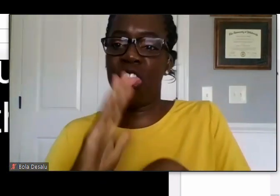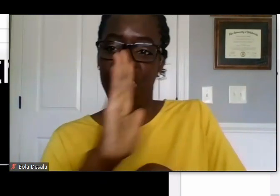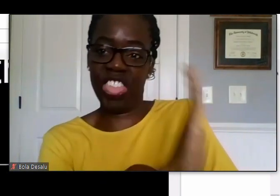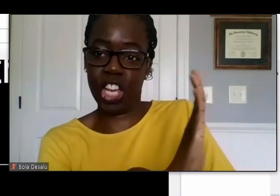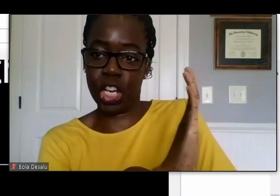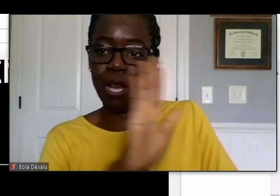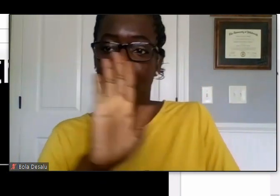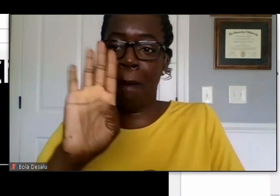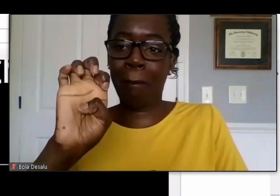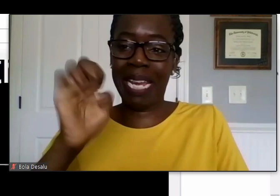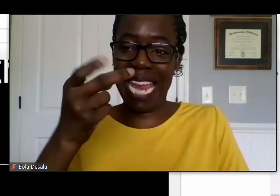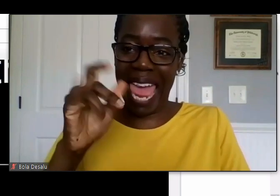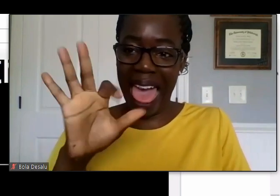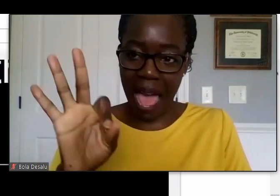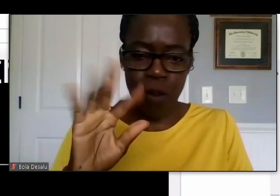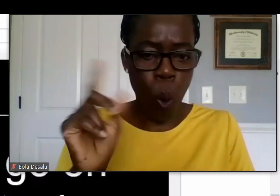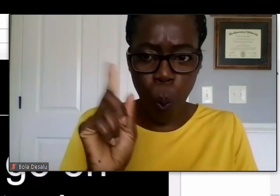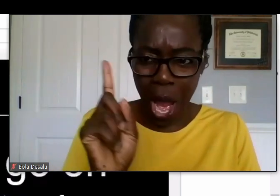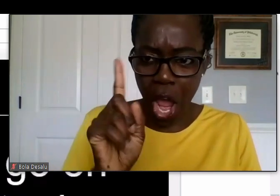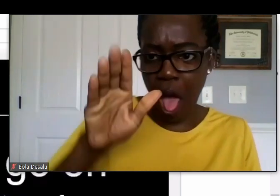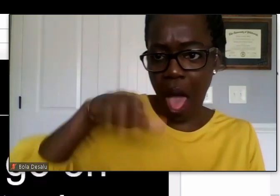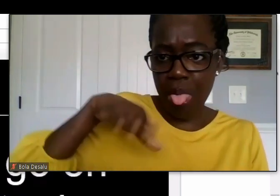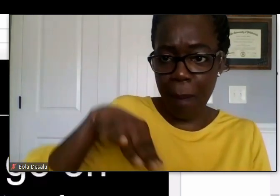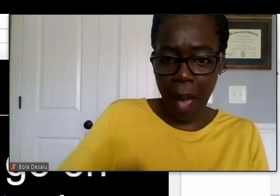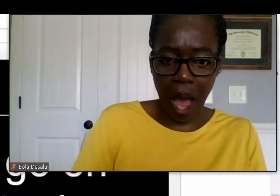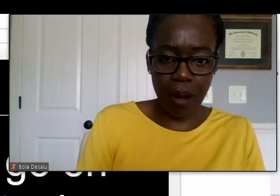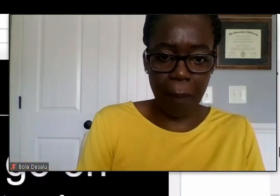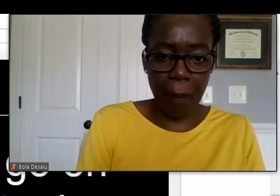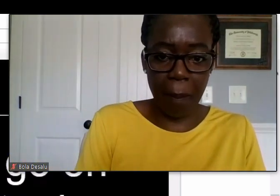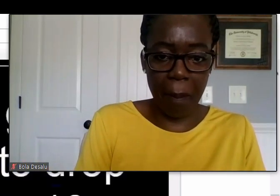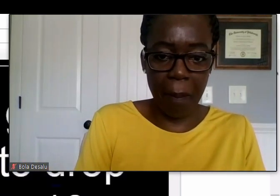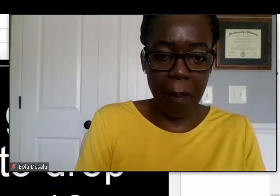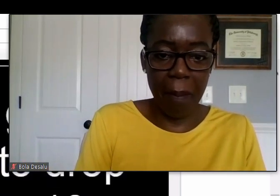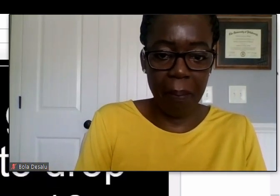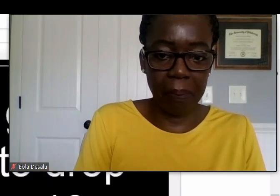for the person that is speaking on their behalf and that will be at the bottom